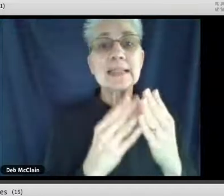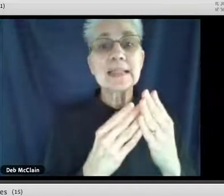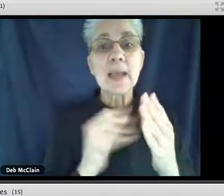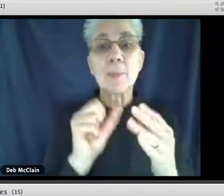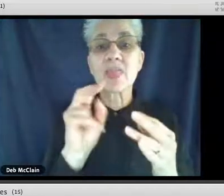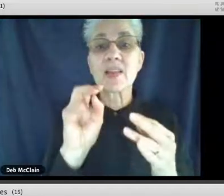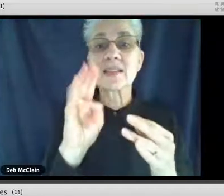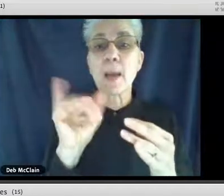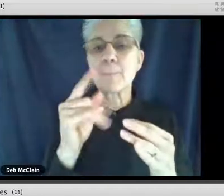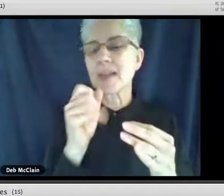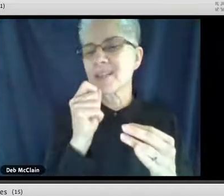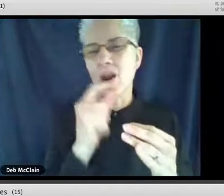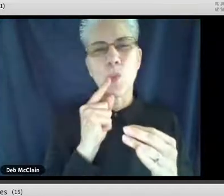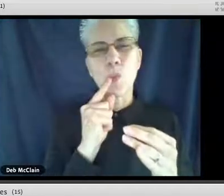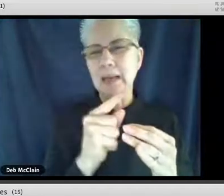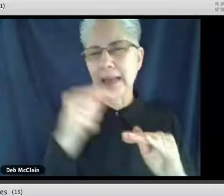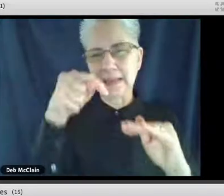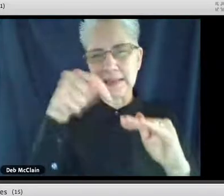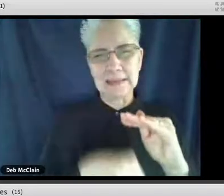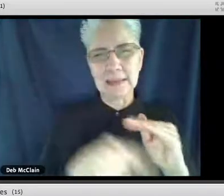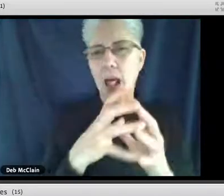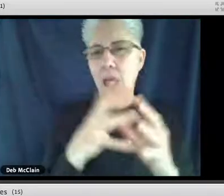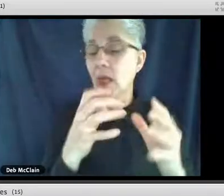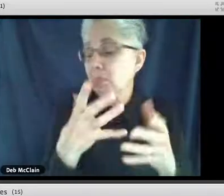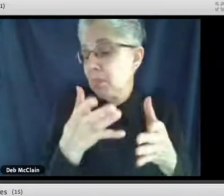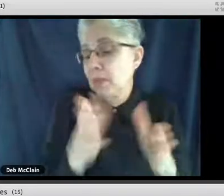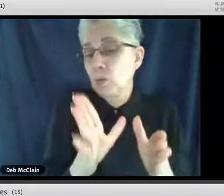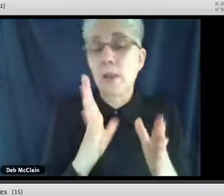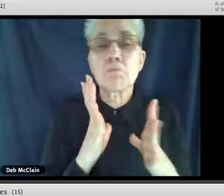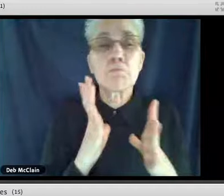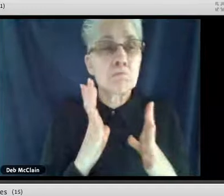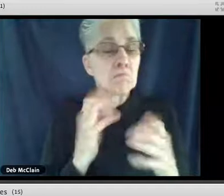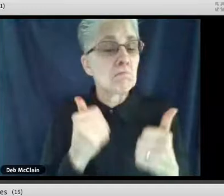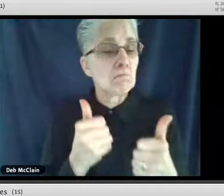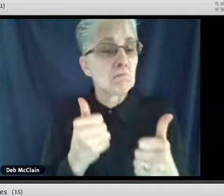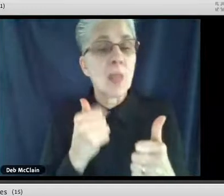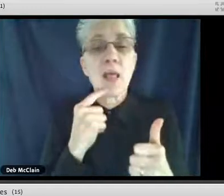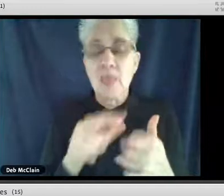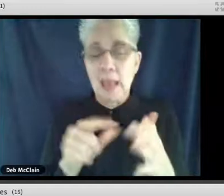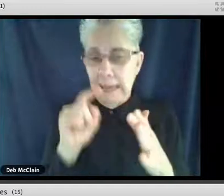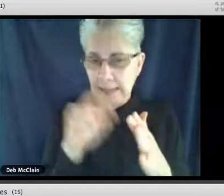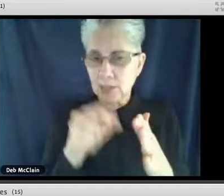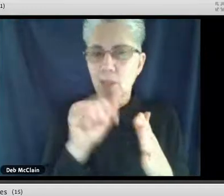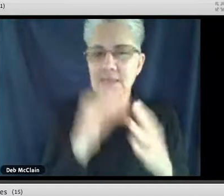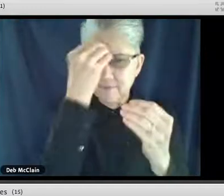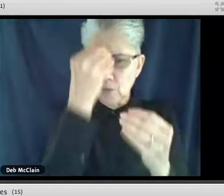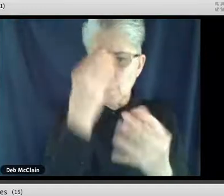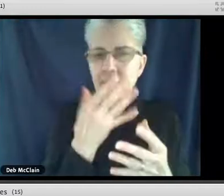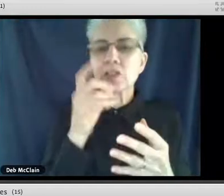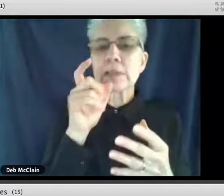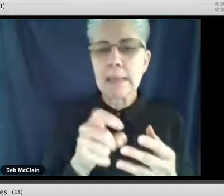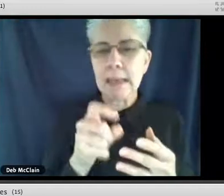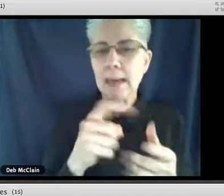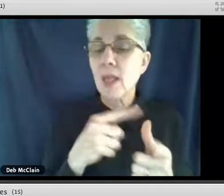they don't really go too far, and maybe that's okay. Maybe you go, "Okay, they clicked on this page. They got the information they needed, and then they left."